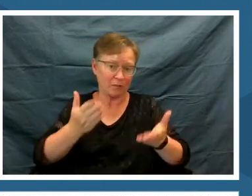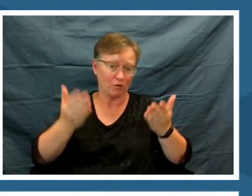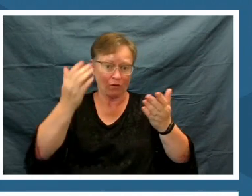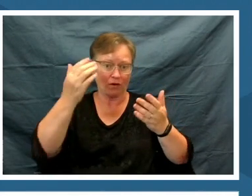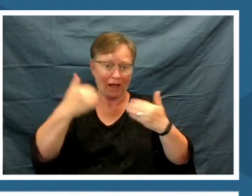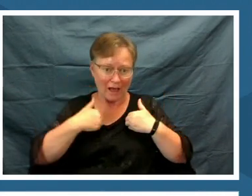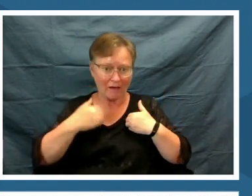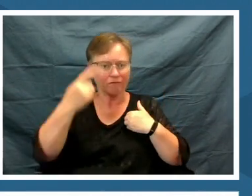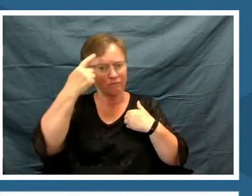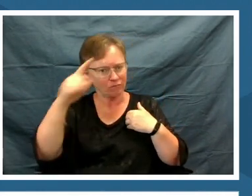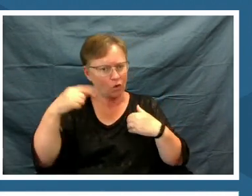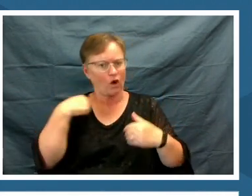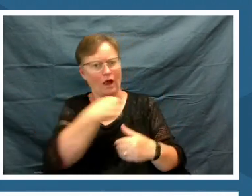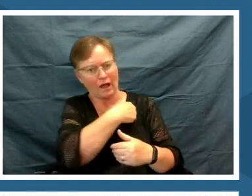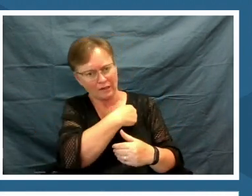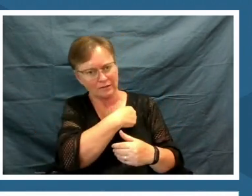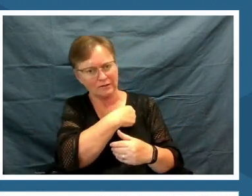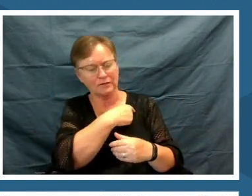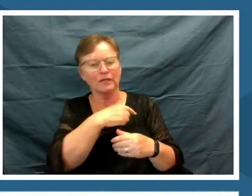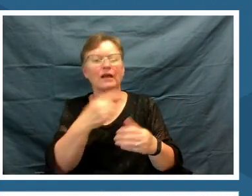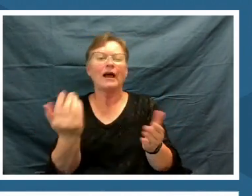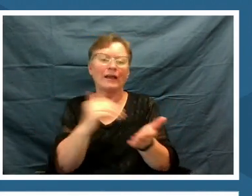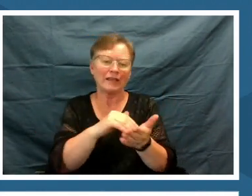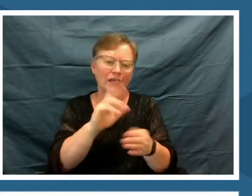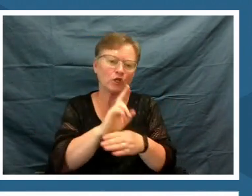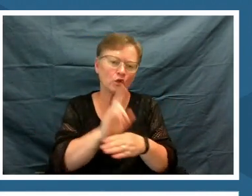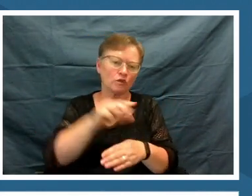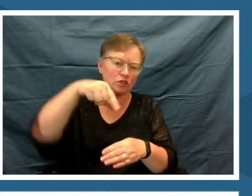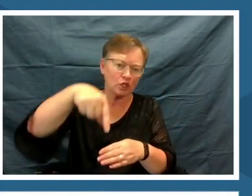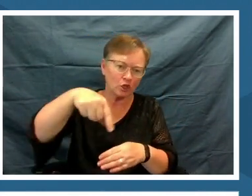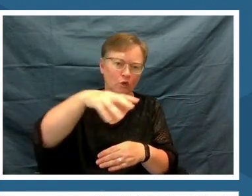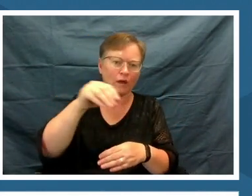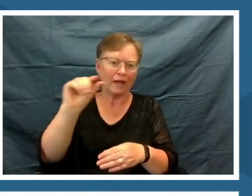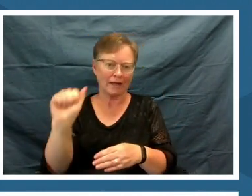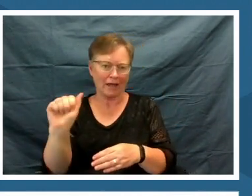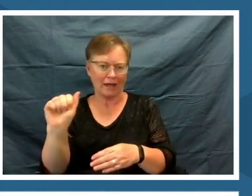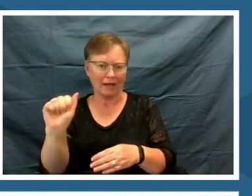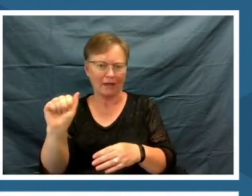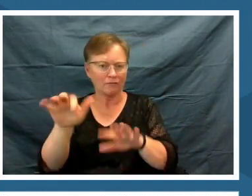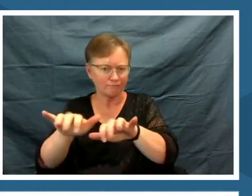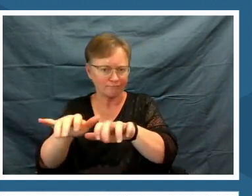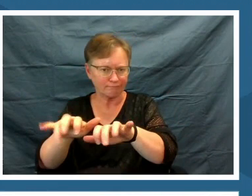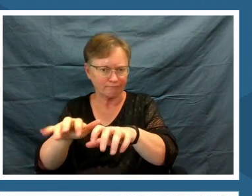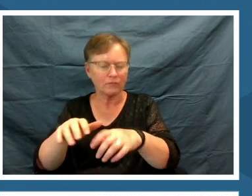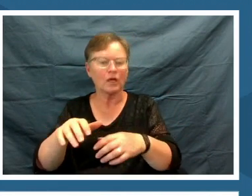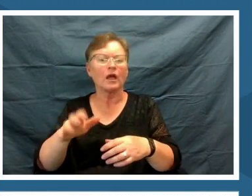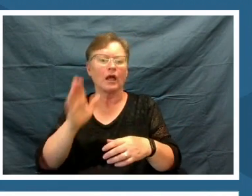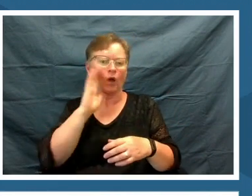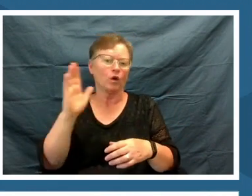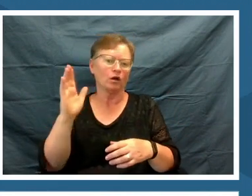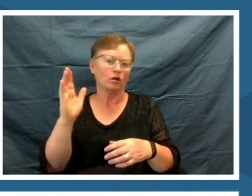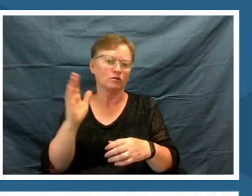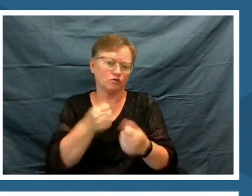we'll be using the q a and then we'll um i'll come back to try to respond to your